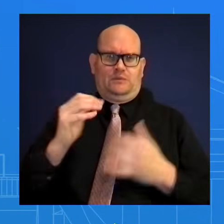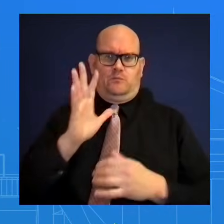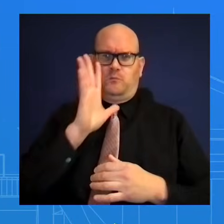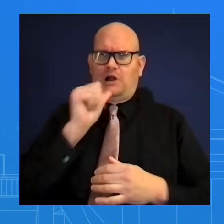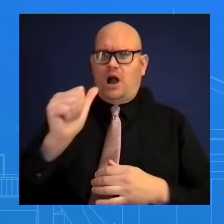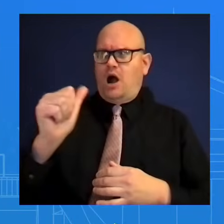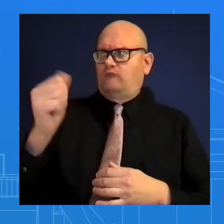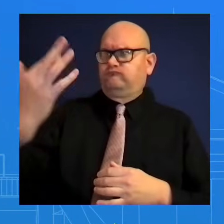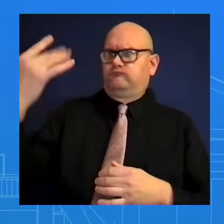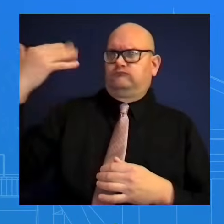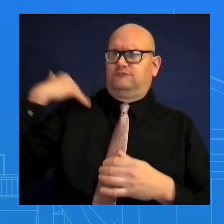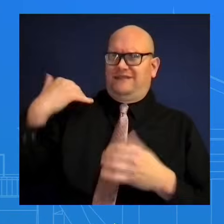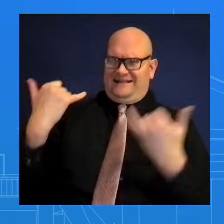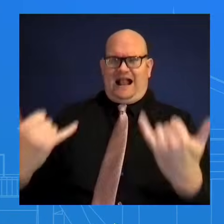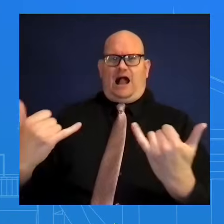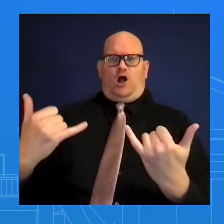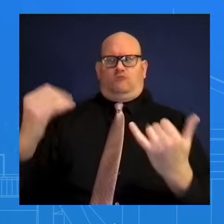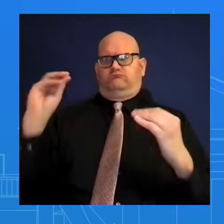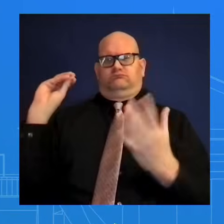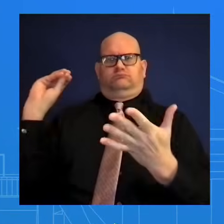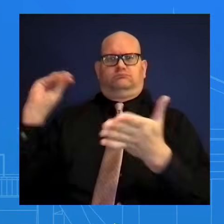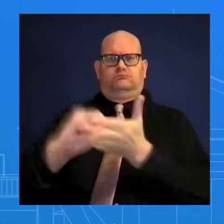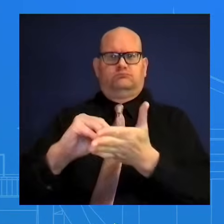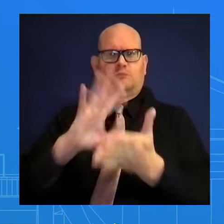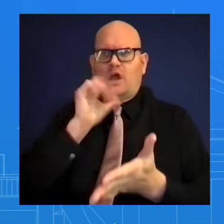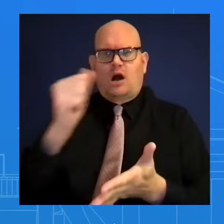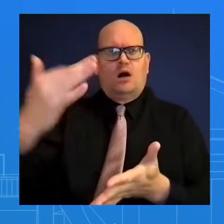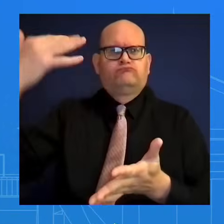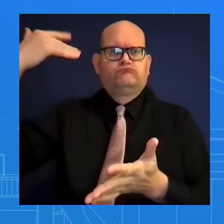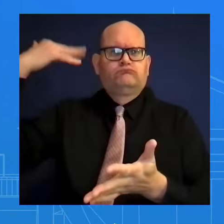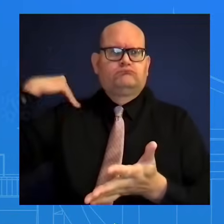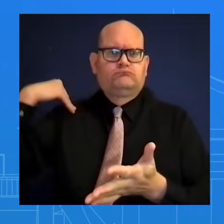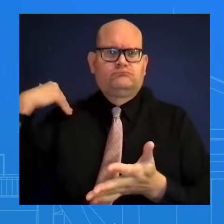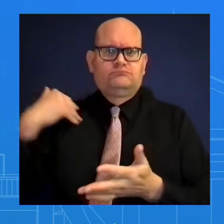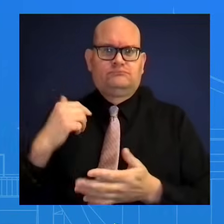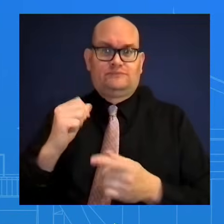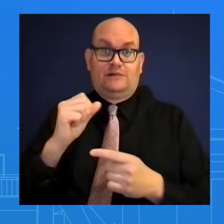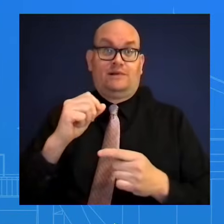if we remember correctly -- right? if we remember that on March 9th the President put forth his budget --